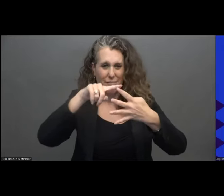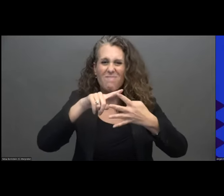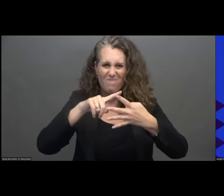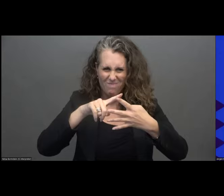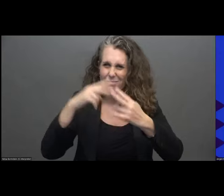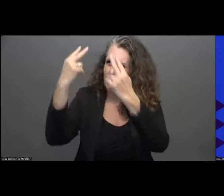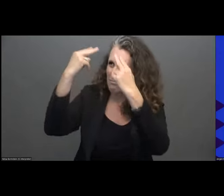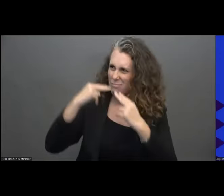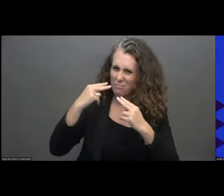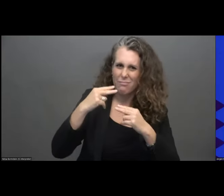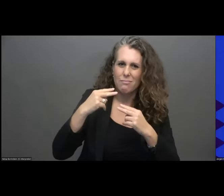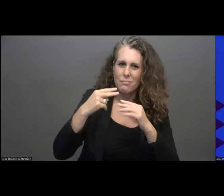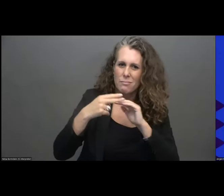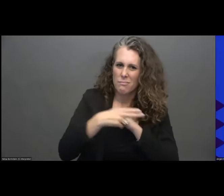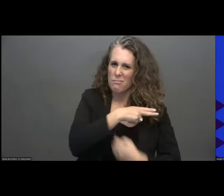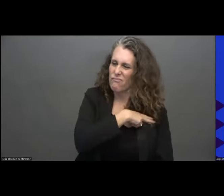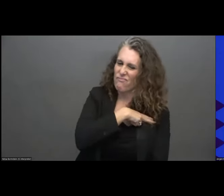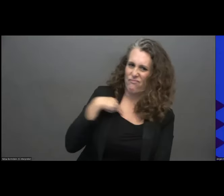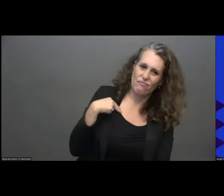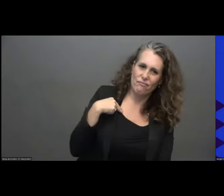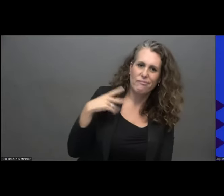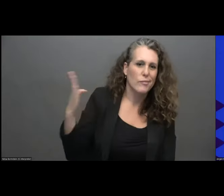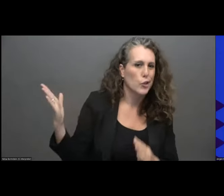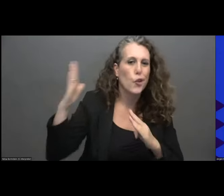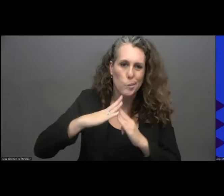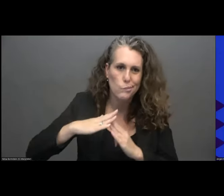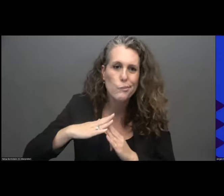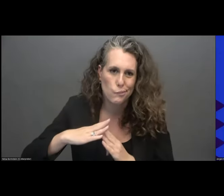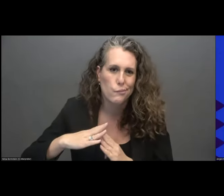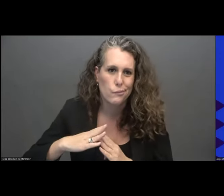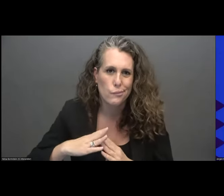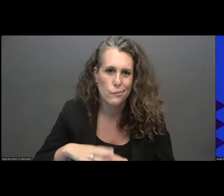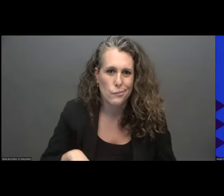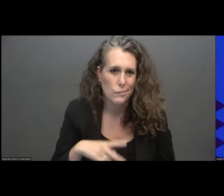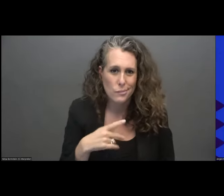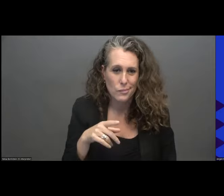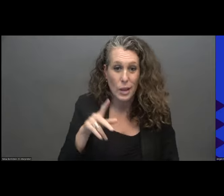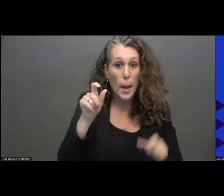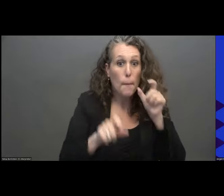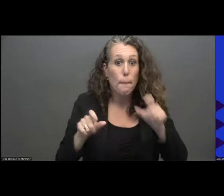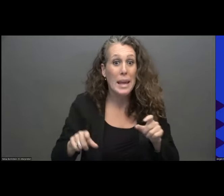with disabilities was chosen by almost two thirds of those who responded to the poll